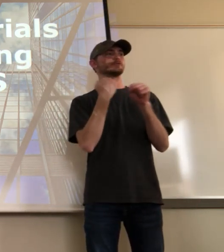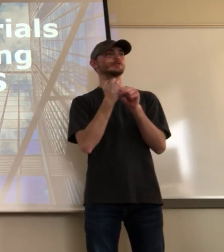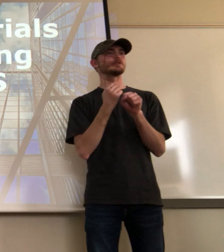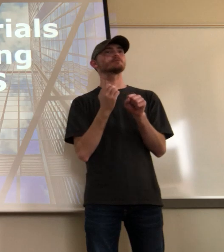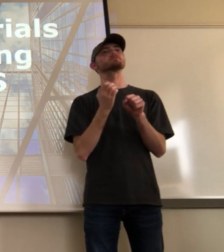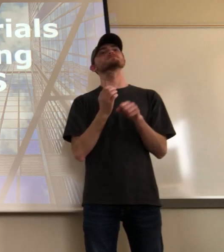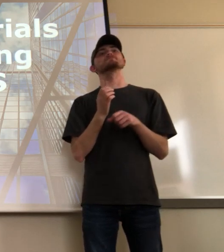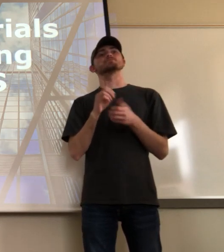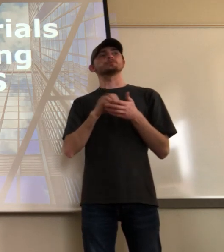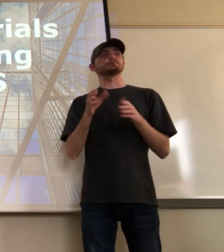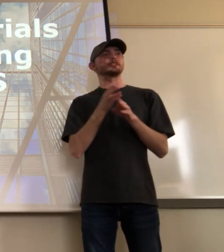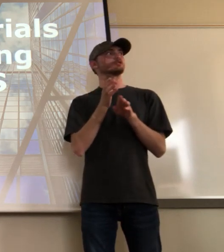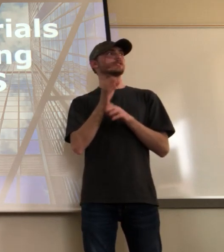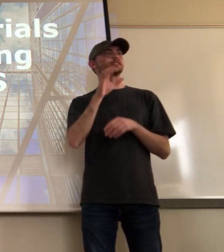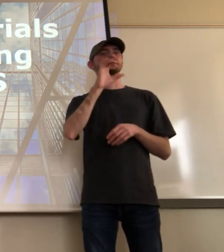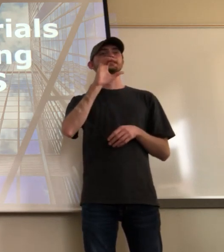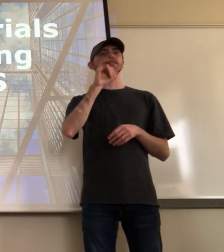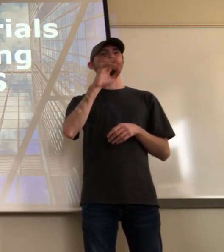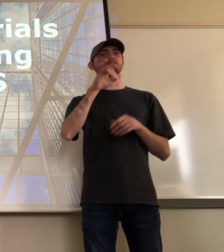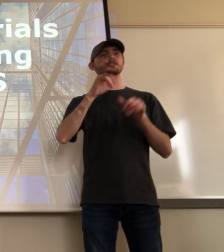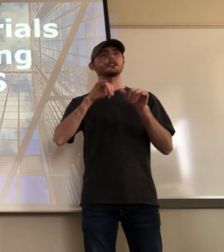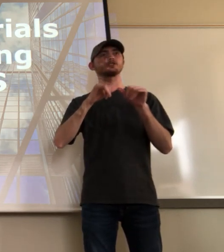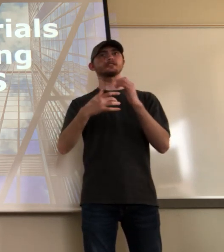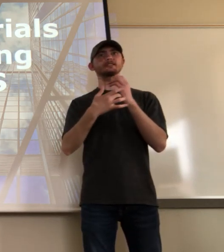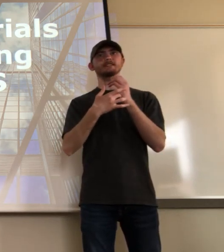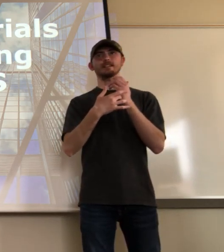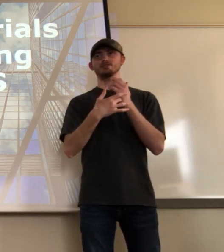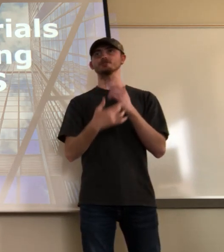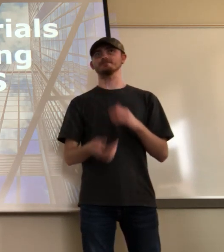I am in my third year major in Civil Engineering Technology.